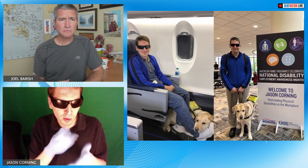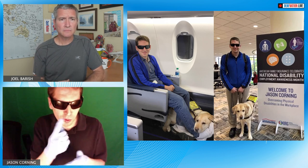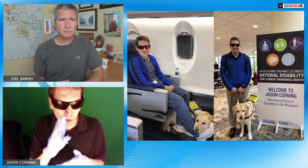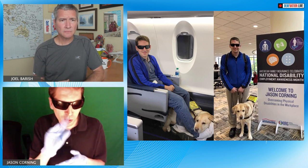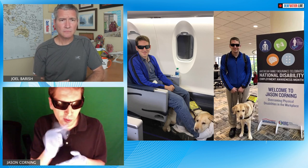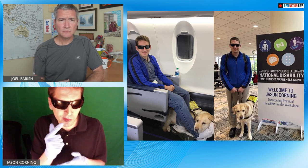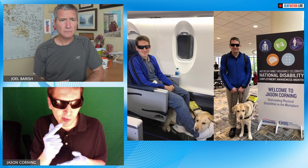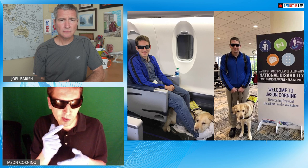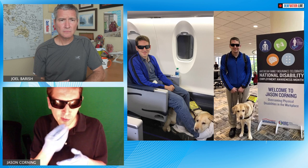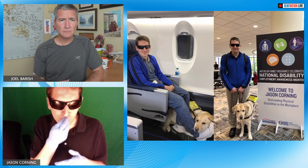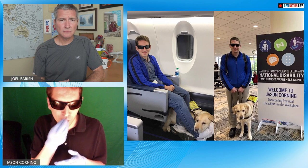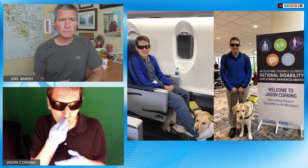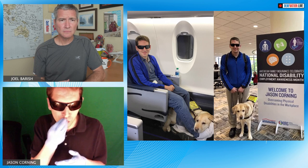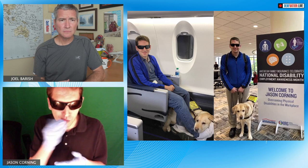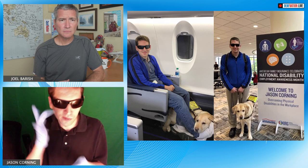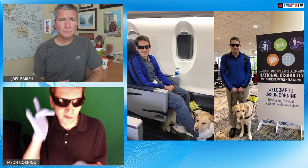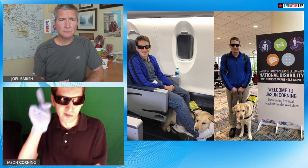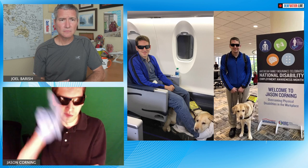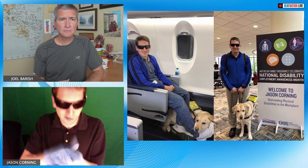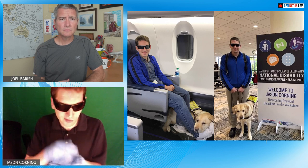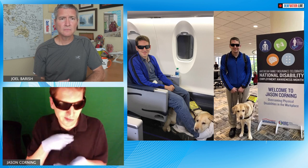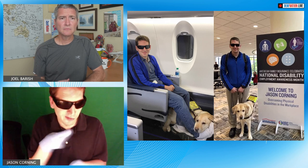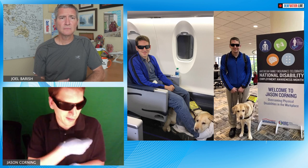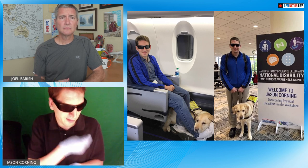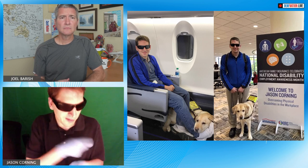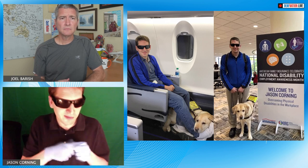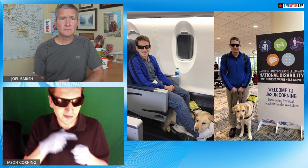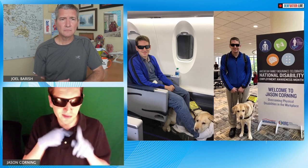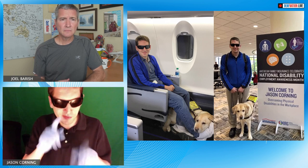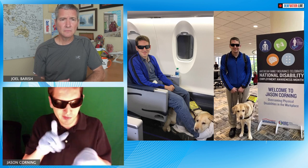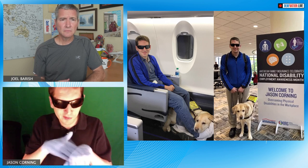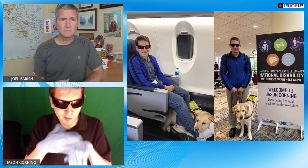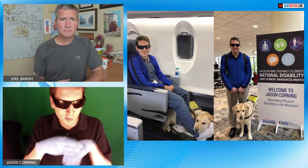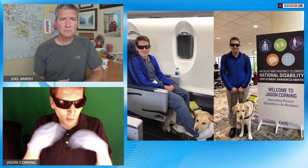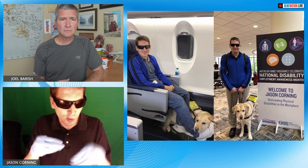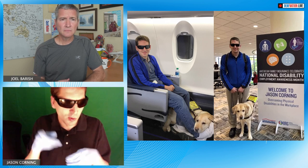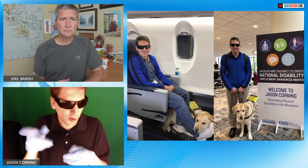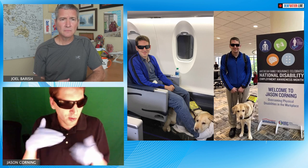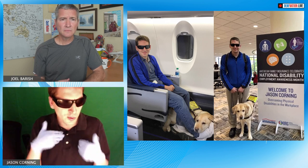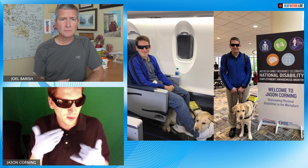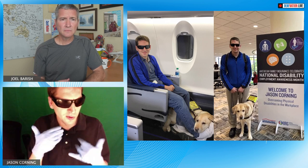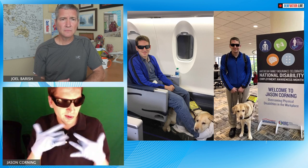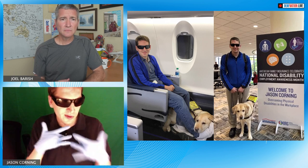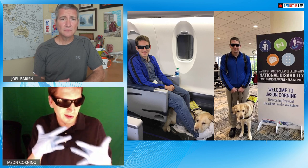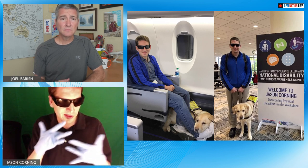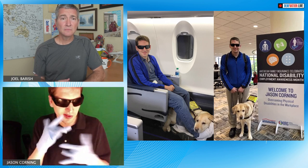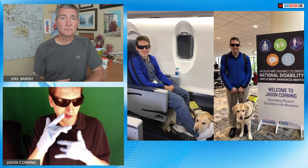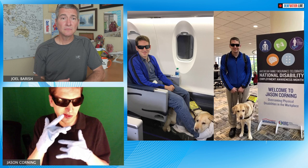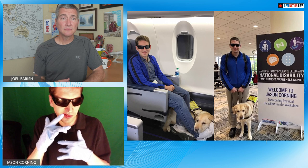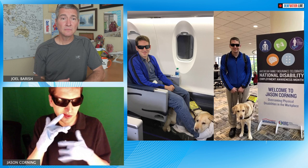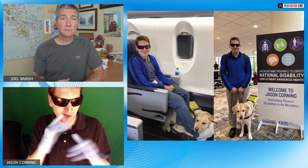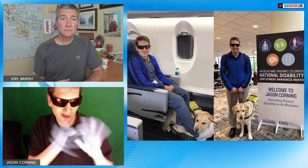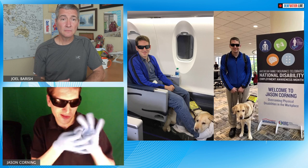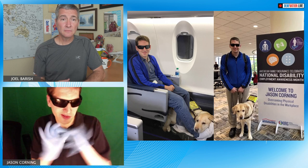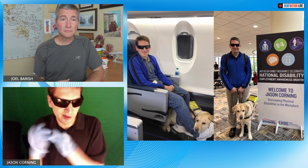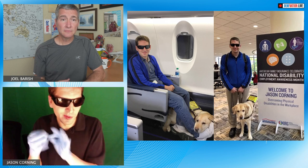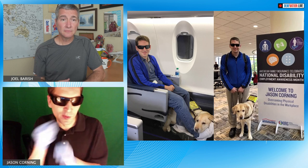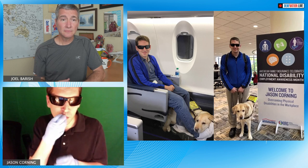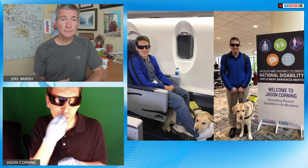I brought one bag of dog food so when I land I can feed him right away, then I go shopping and find dog food, they tend to have an international chain brand of food